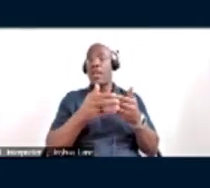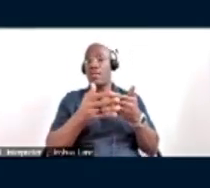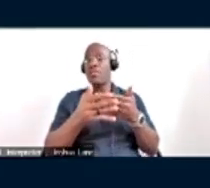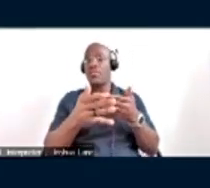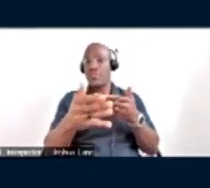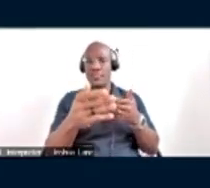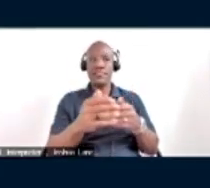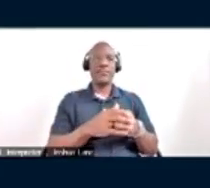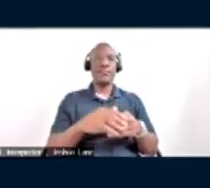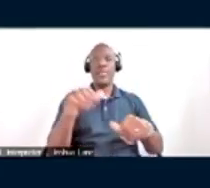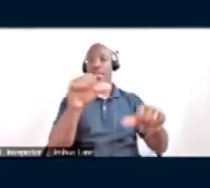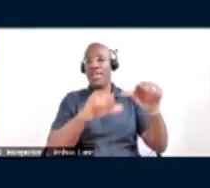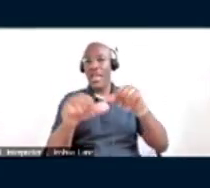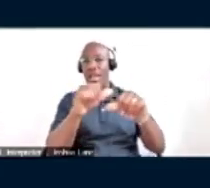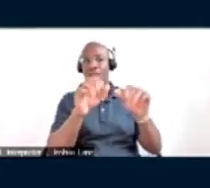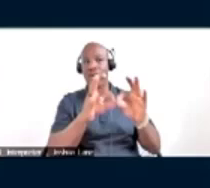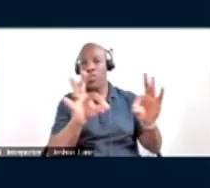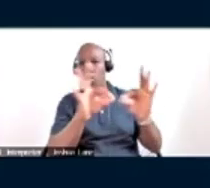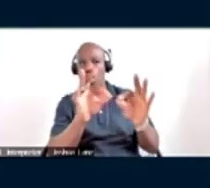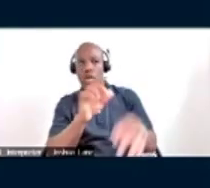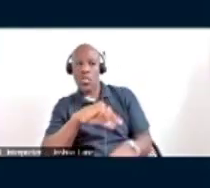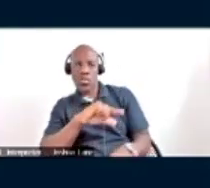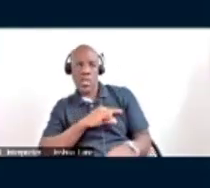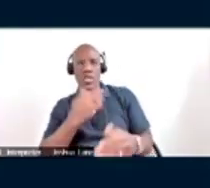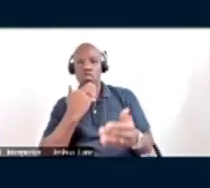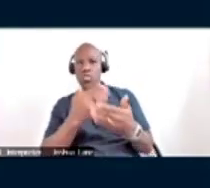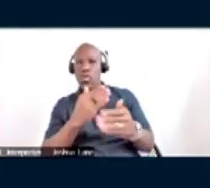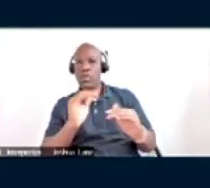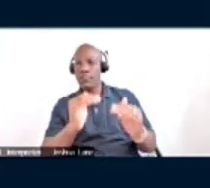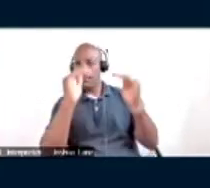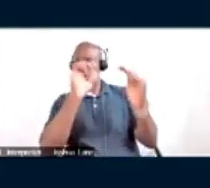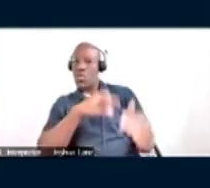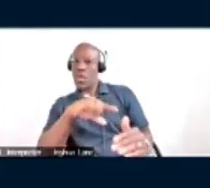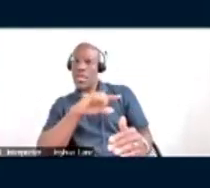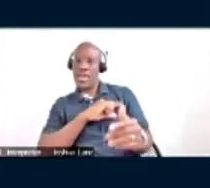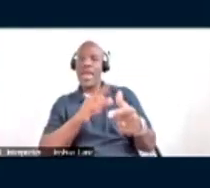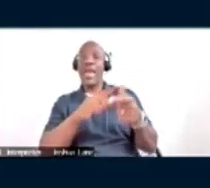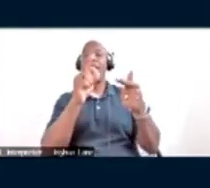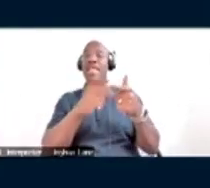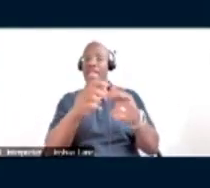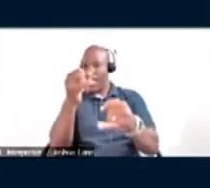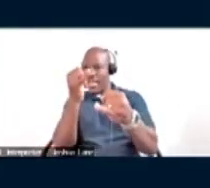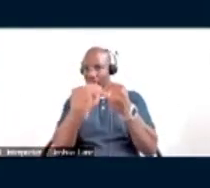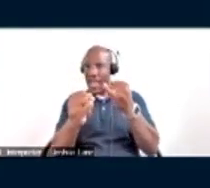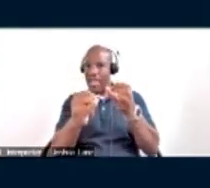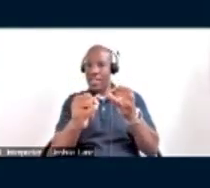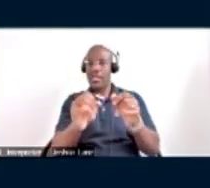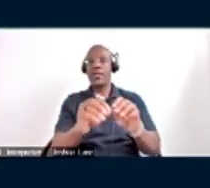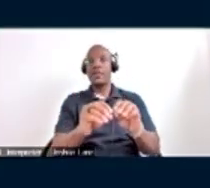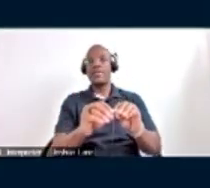have already been made, is the identity revealed. So, how is this working?